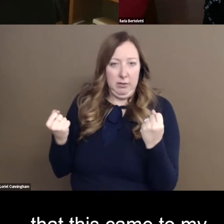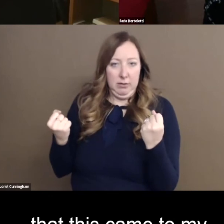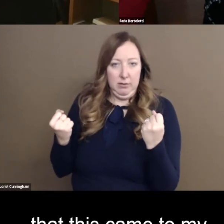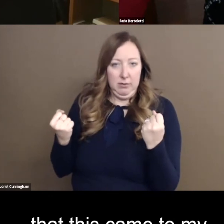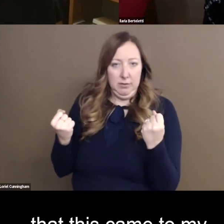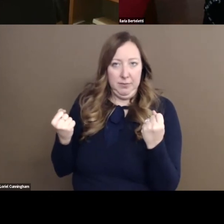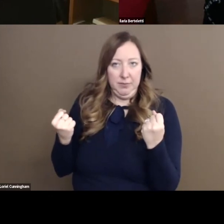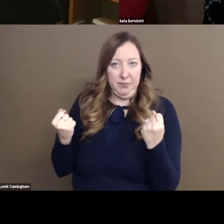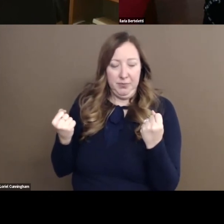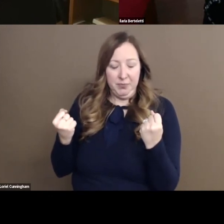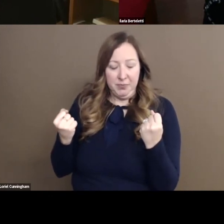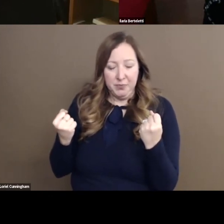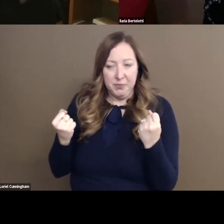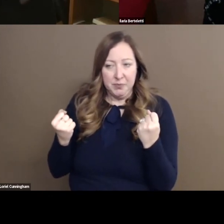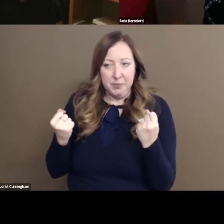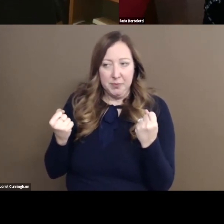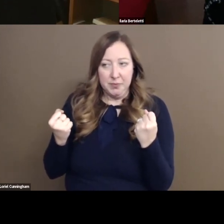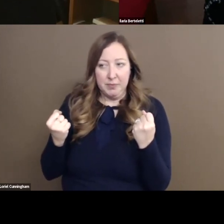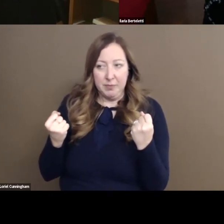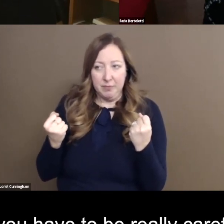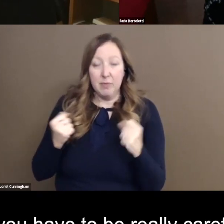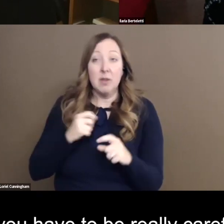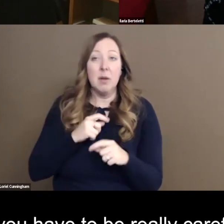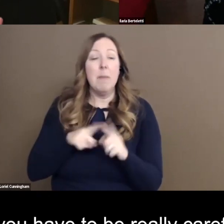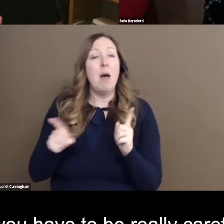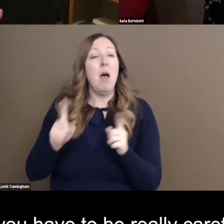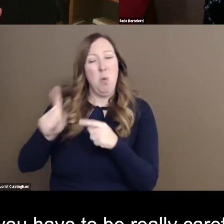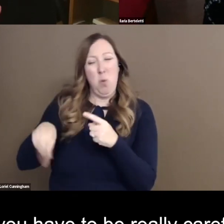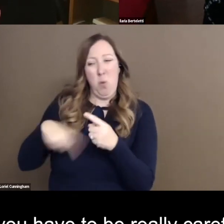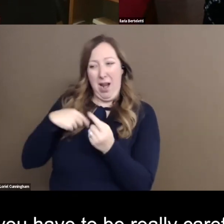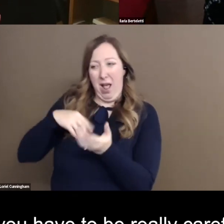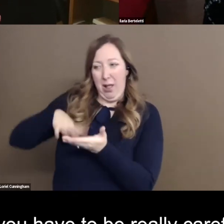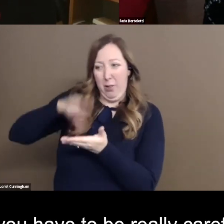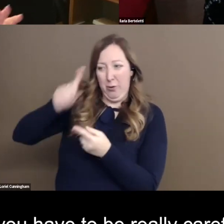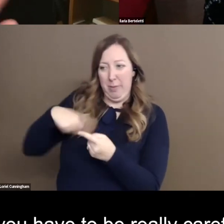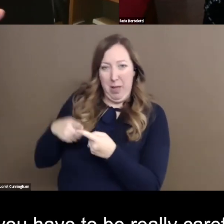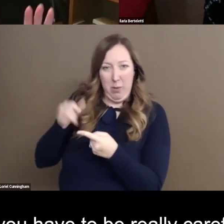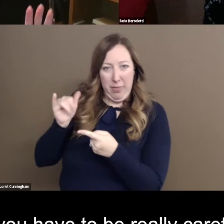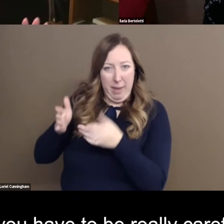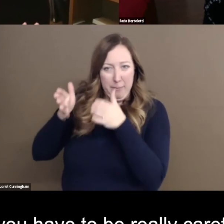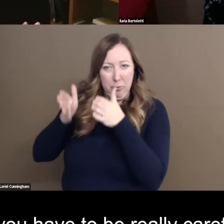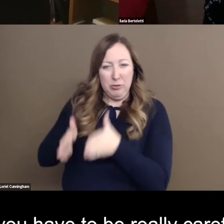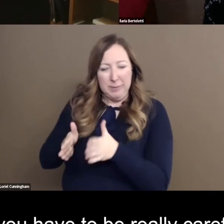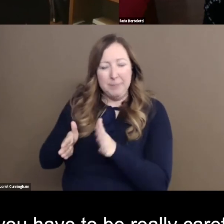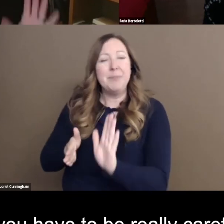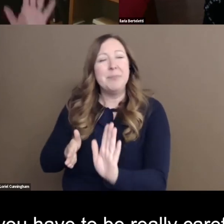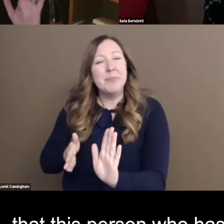that that this came to my attention i don't think there are different ways